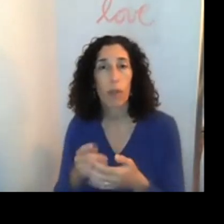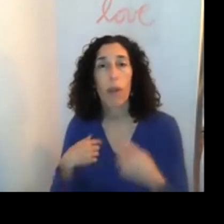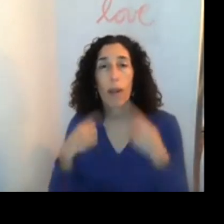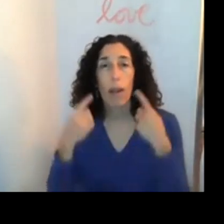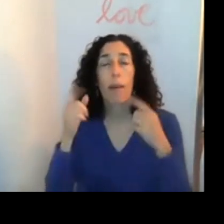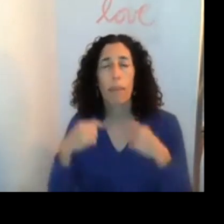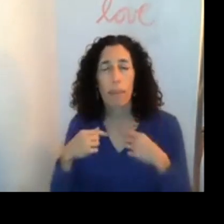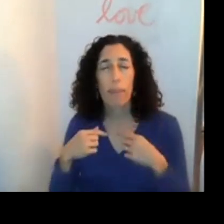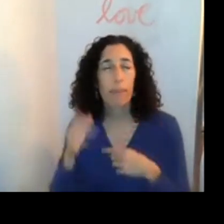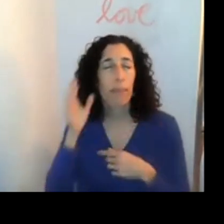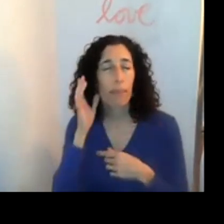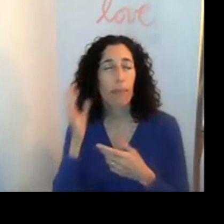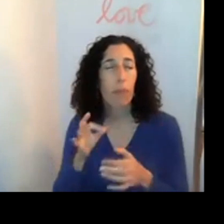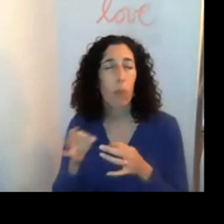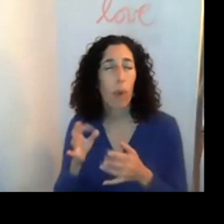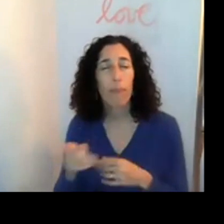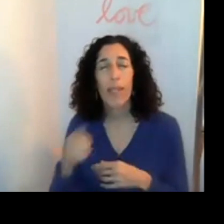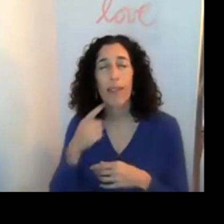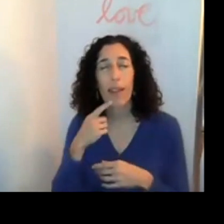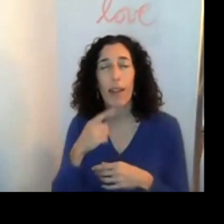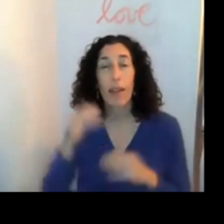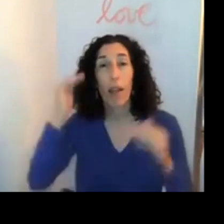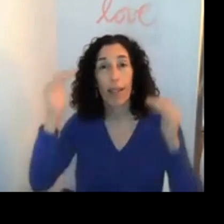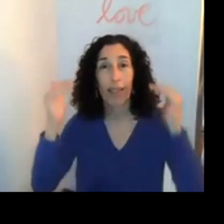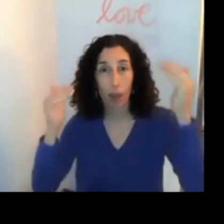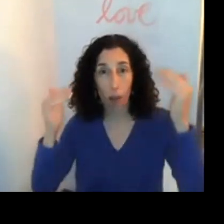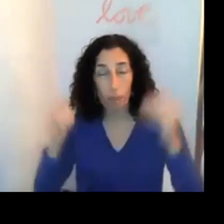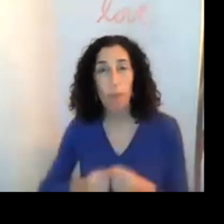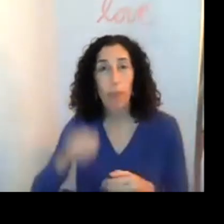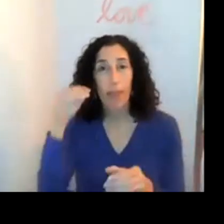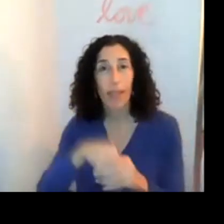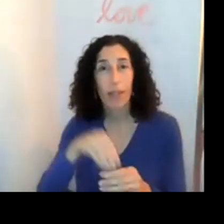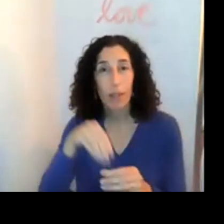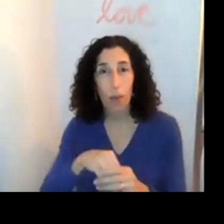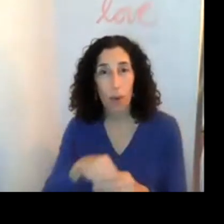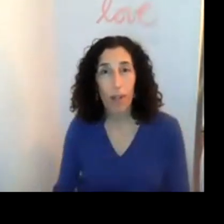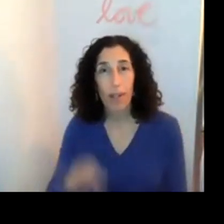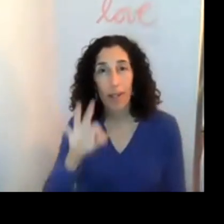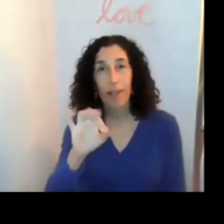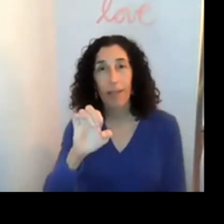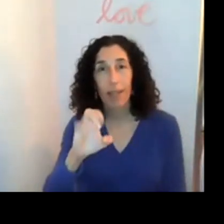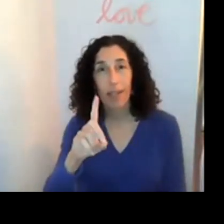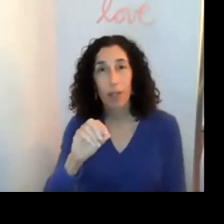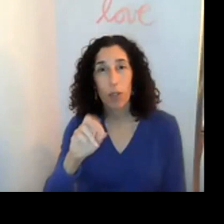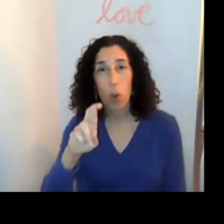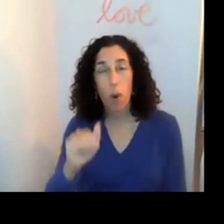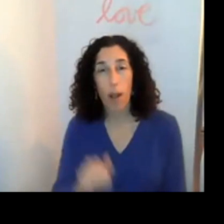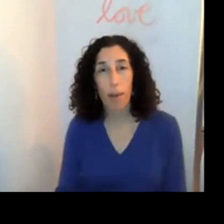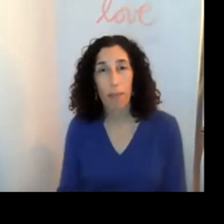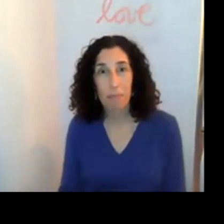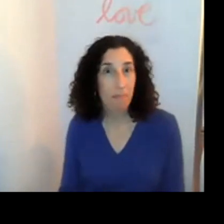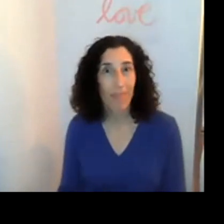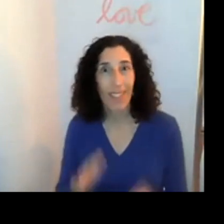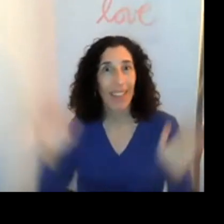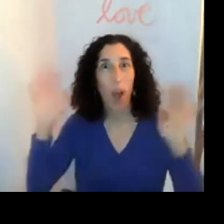speaking there. This is Shannon speaking now. I also ‑‑ there's a new question in the